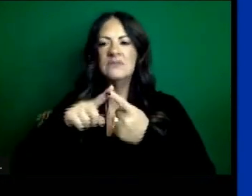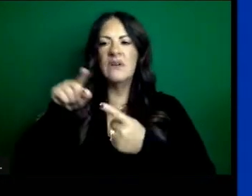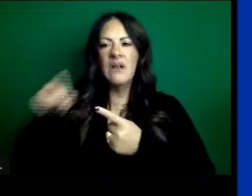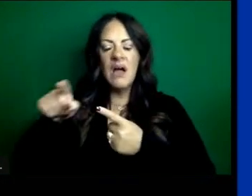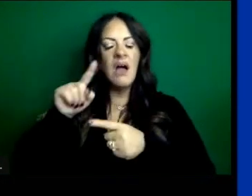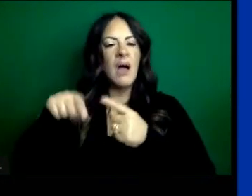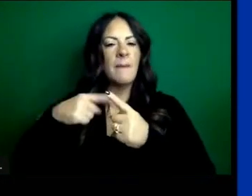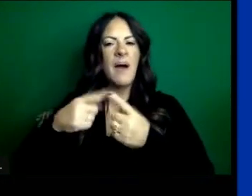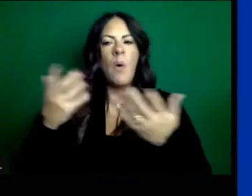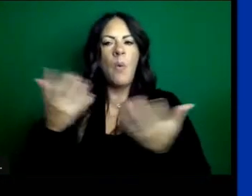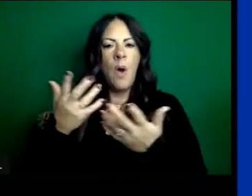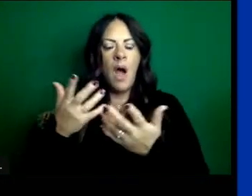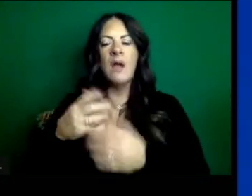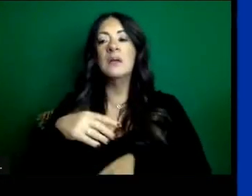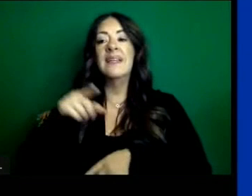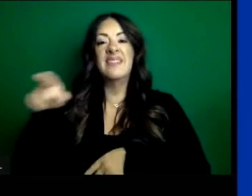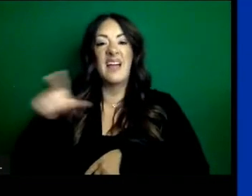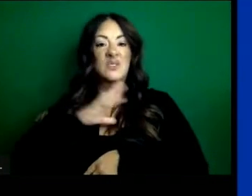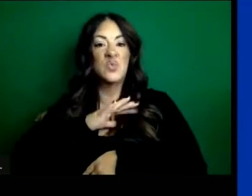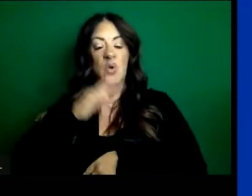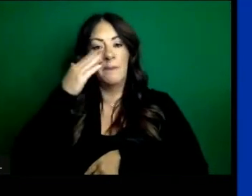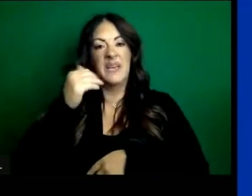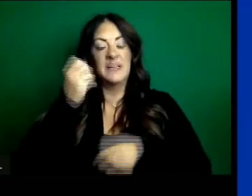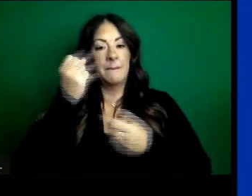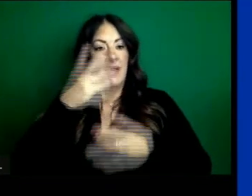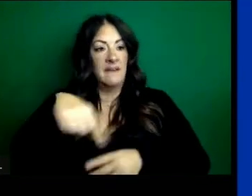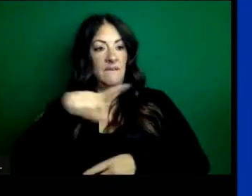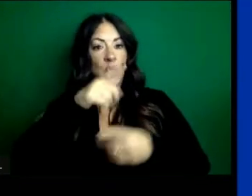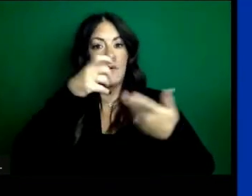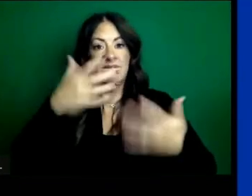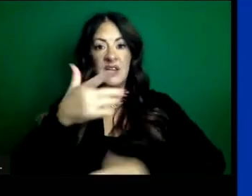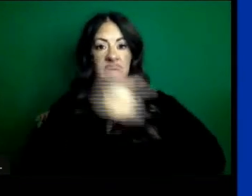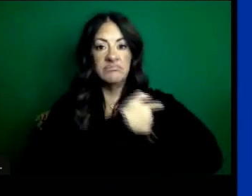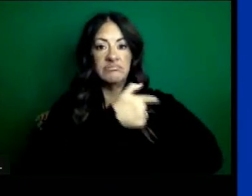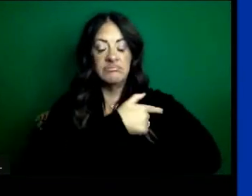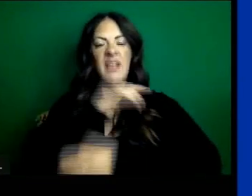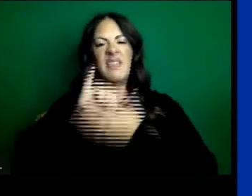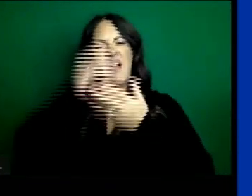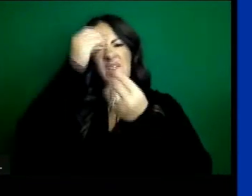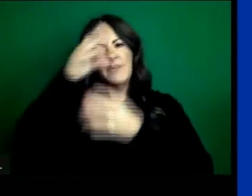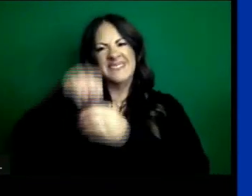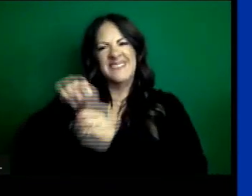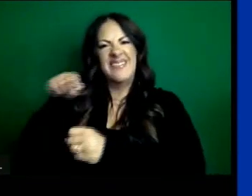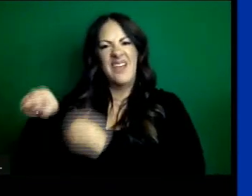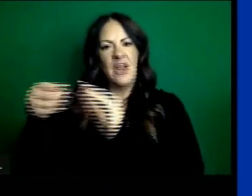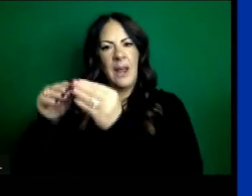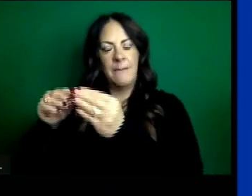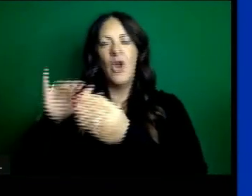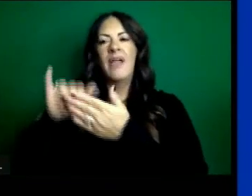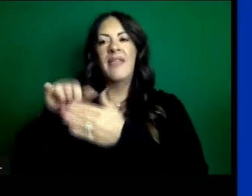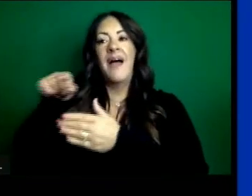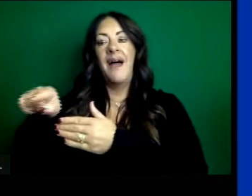THE NICE THING ABOUT MY TURN.CA.GOV IS IT'S AN OPPORTUNITY TO MOVE INFORMATION ABOUT VACCINATION IN TO THE STATE DATABASE SO WE CAN KNOW